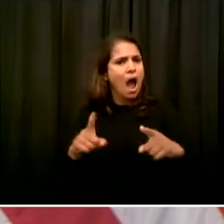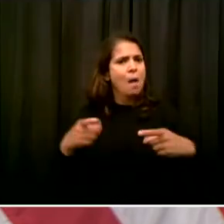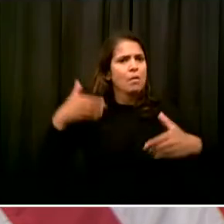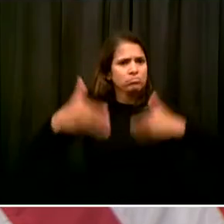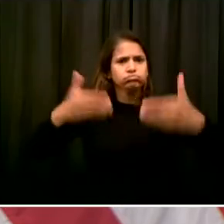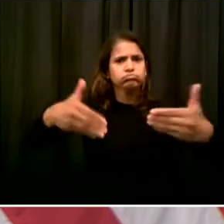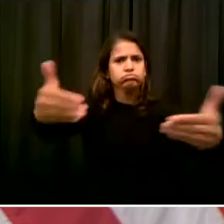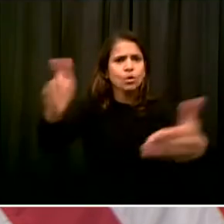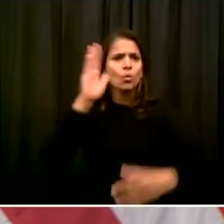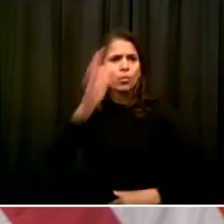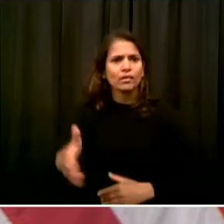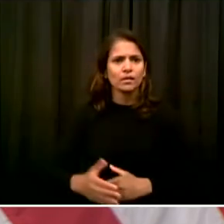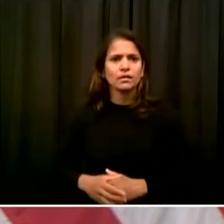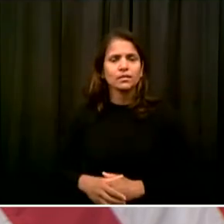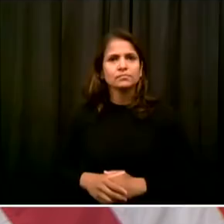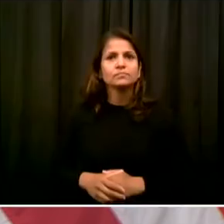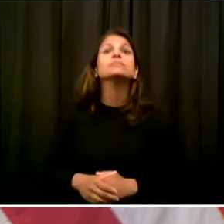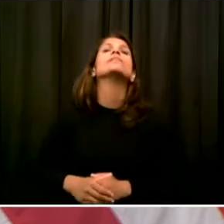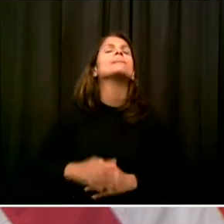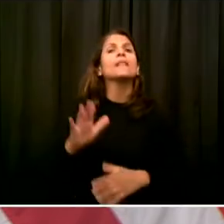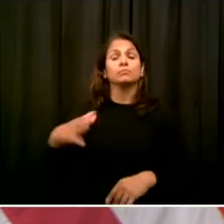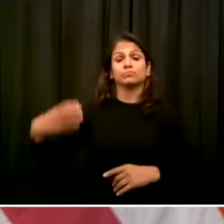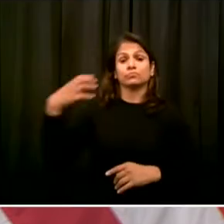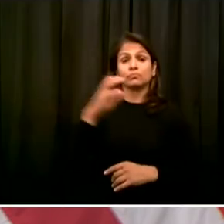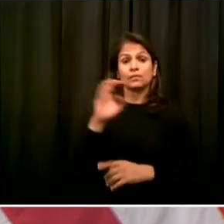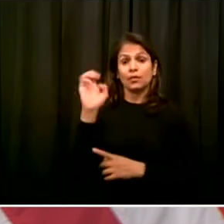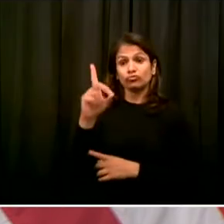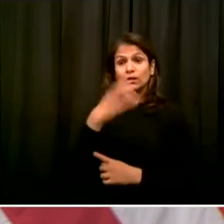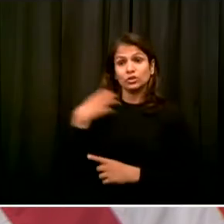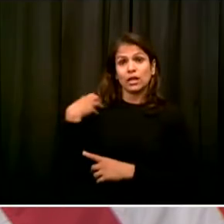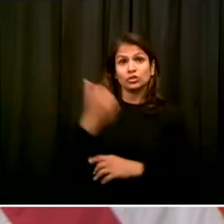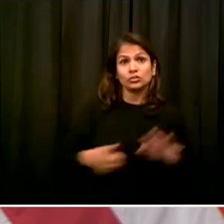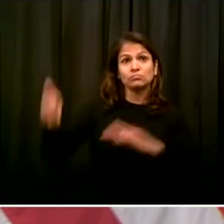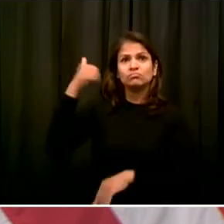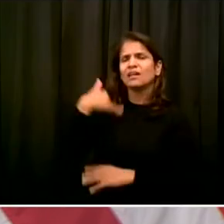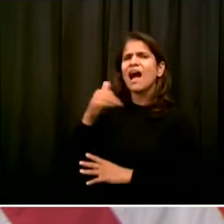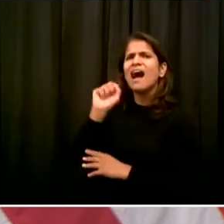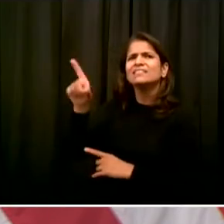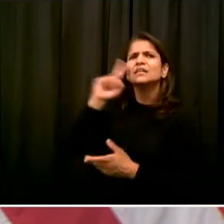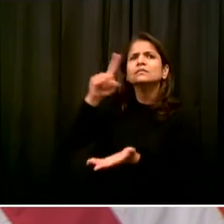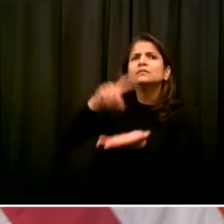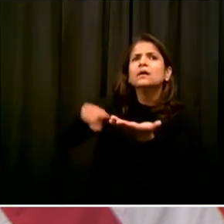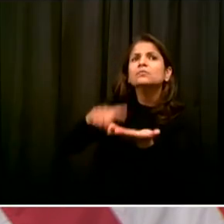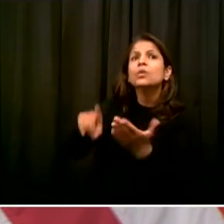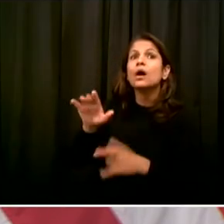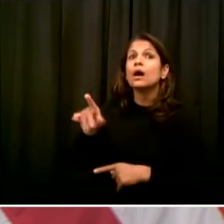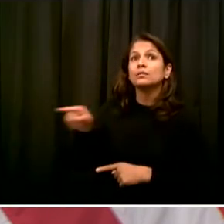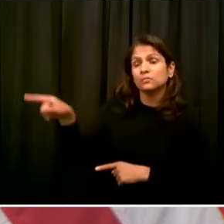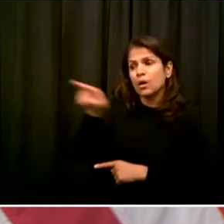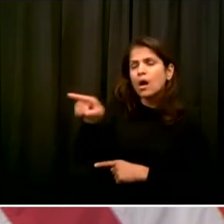COMMITTED TO. I AM CONVINCED WE CAN MAKE IT HAPPEN.